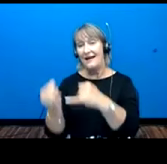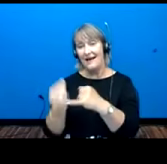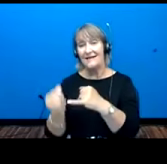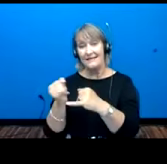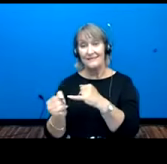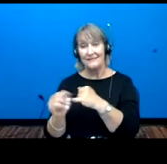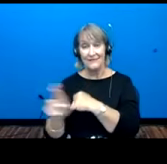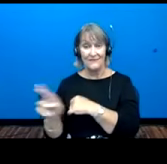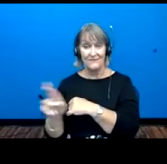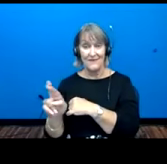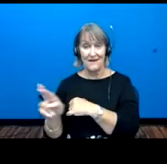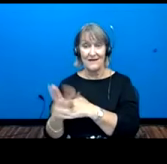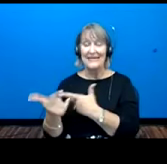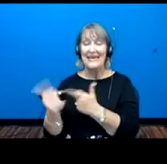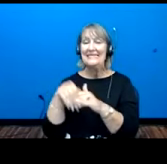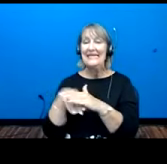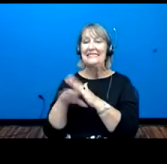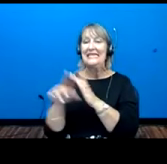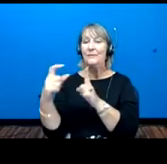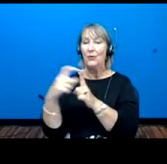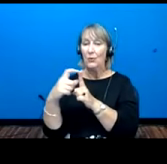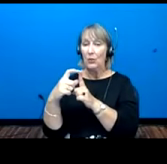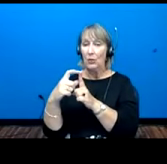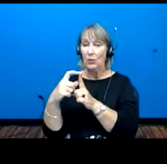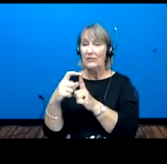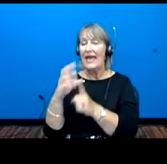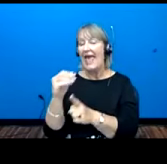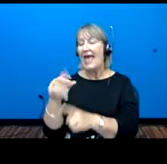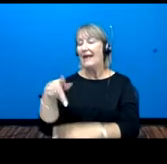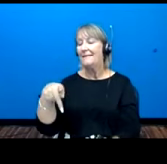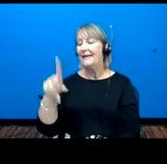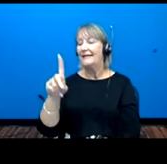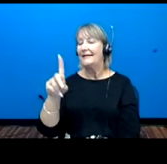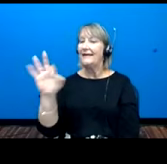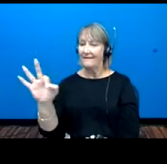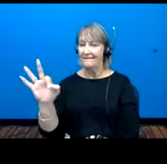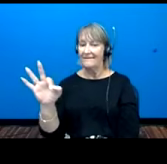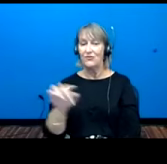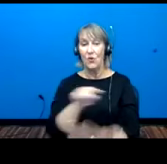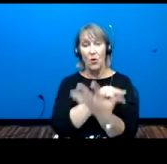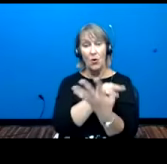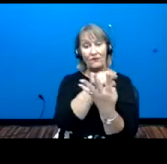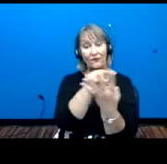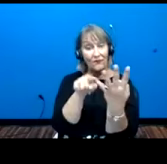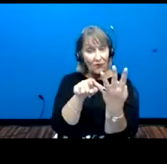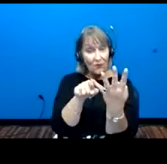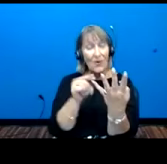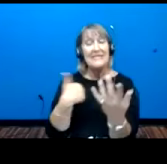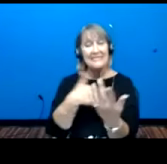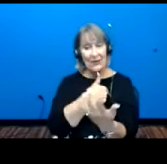Accessible Word Documents & PDFs as well. So all of the ways that we're translating this information,